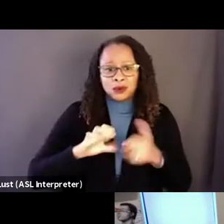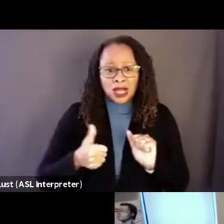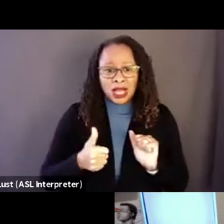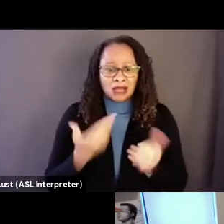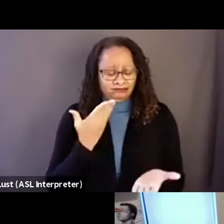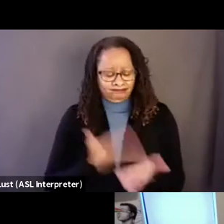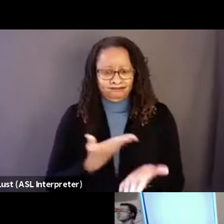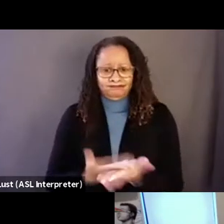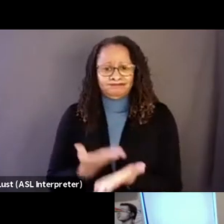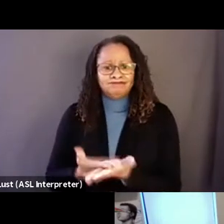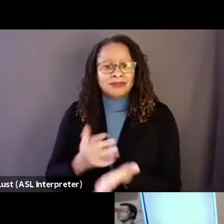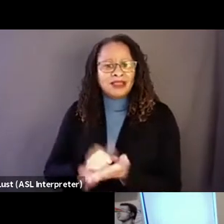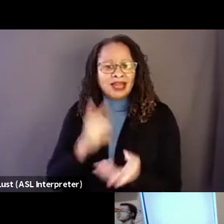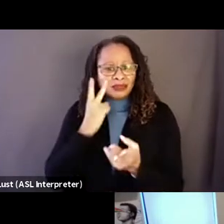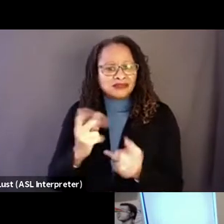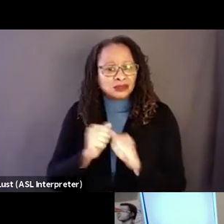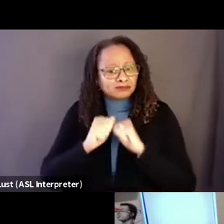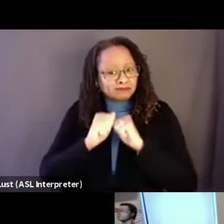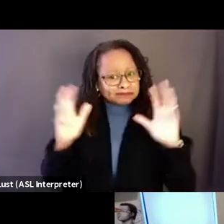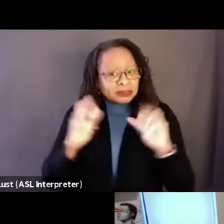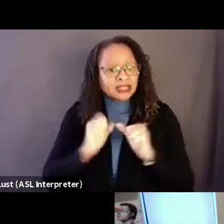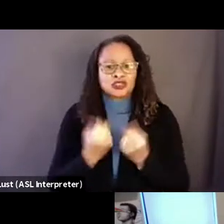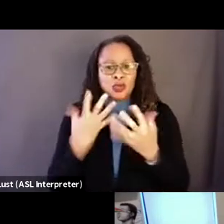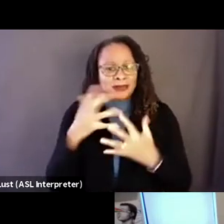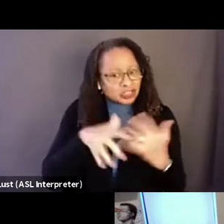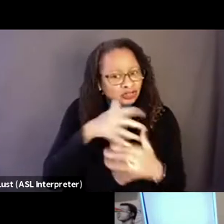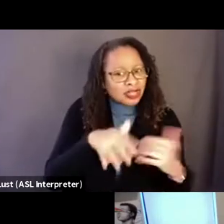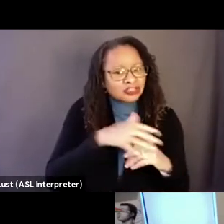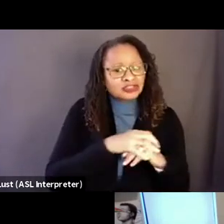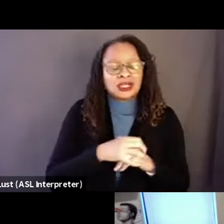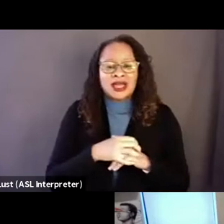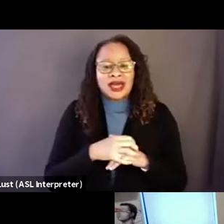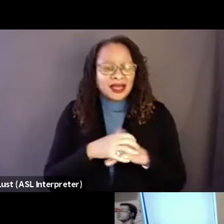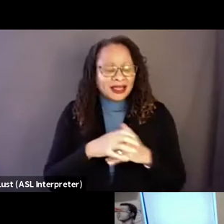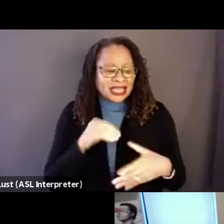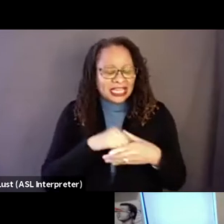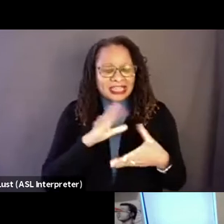and visible that was in in so many interactions that were in that footage, in every gesture.